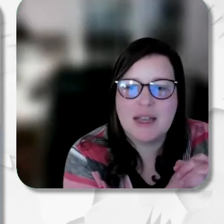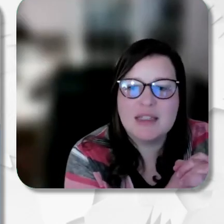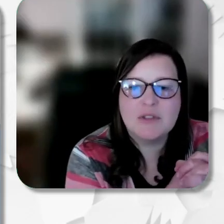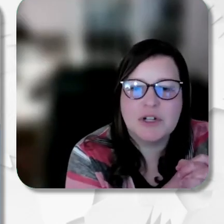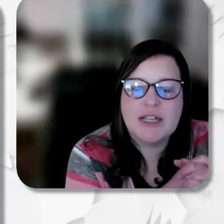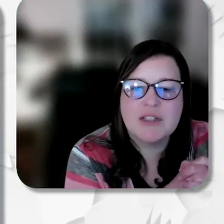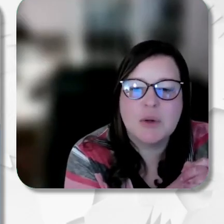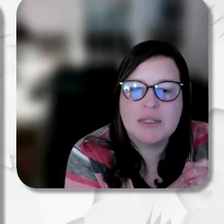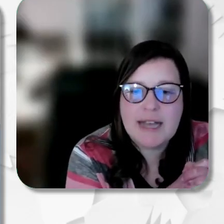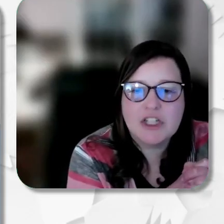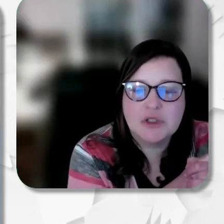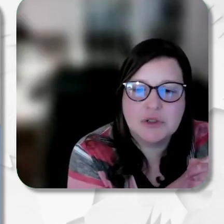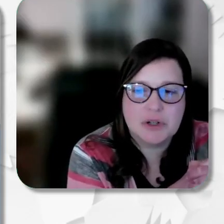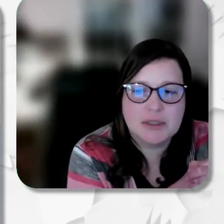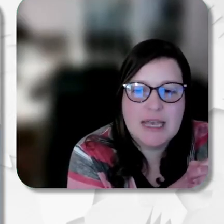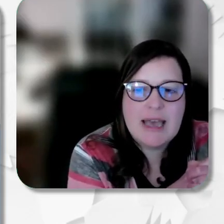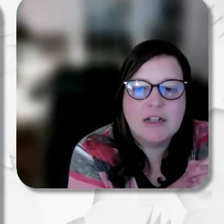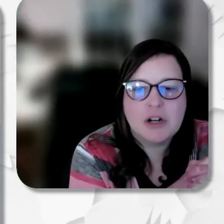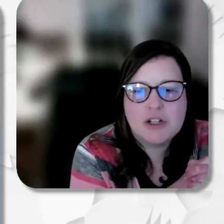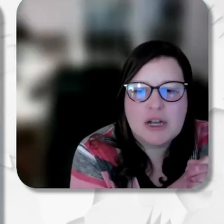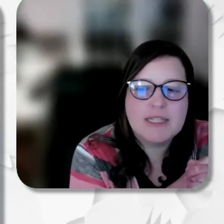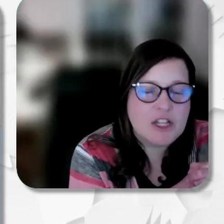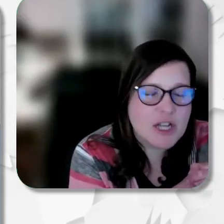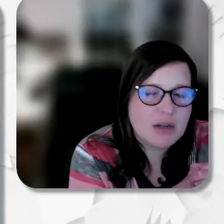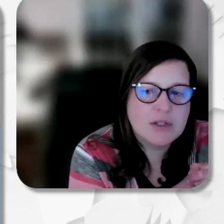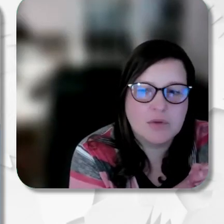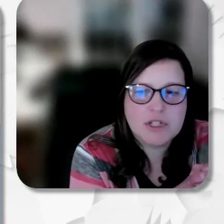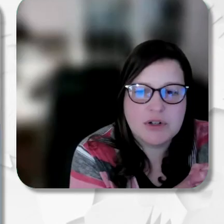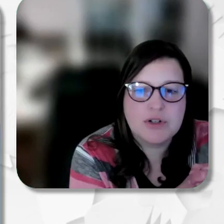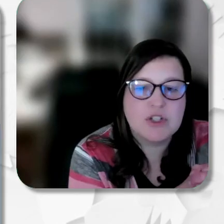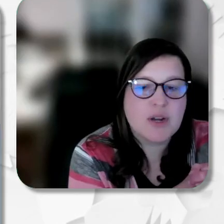science of learning has told us how children learn and it's our job as educators and researchers to